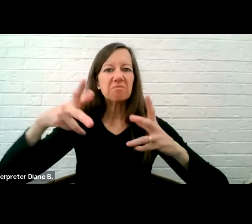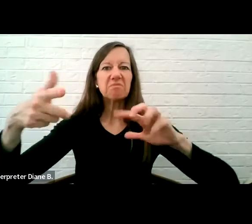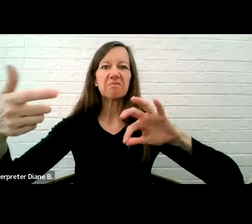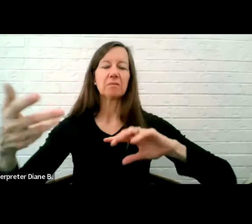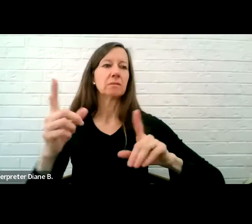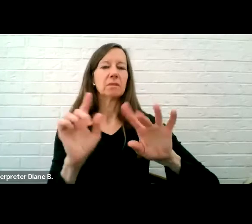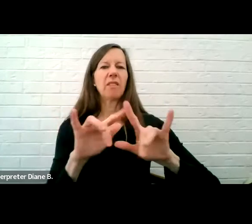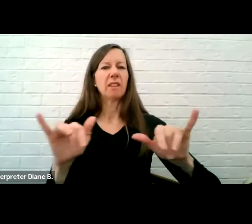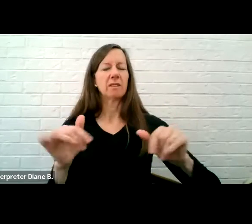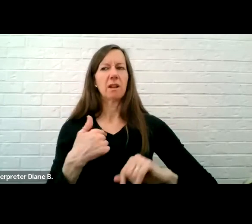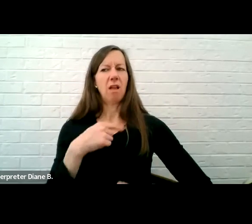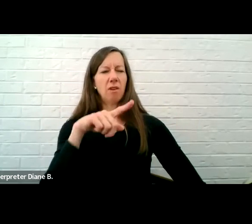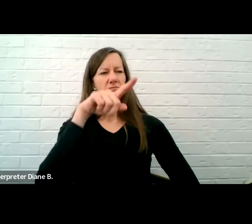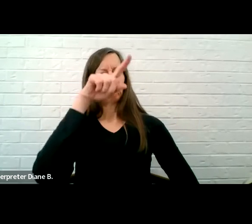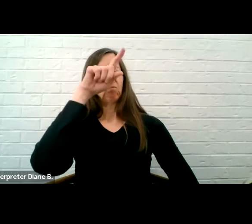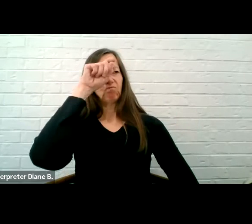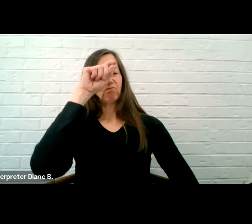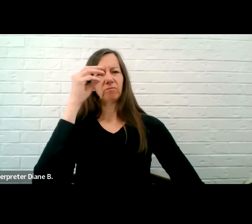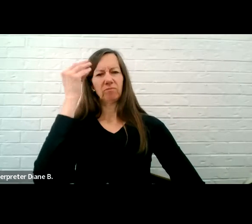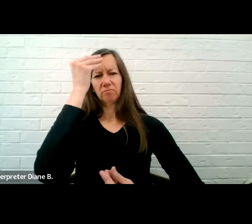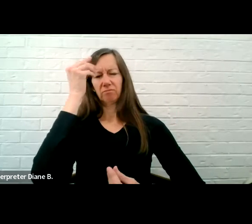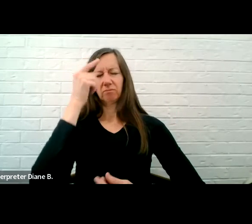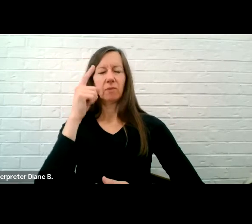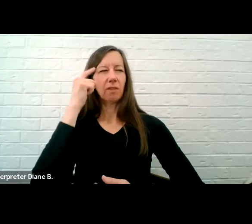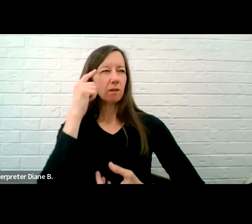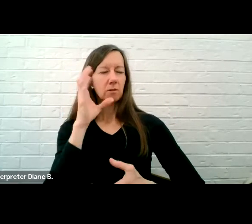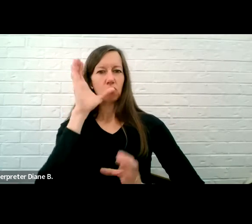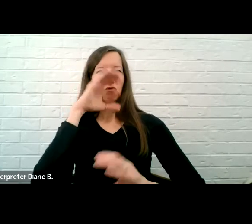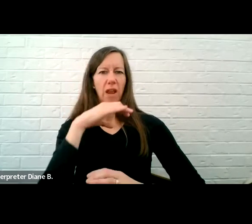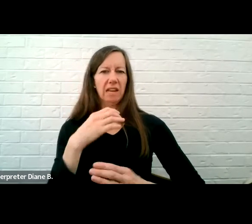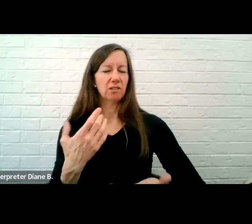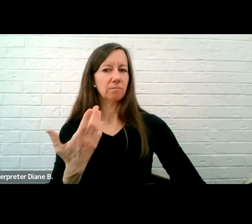That's odd or strange to me. But okay, so let's go on.